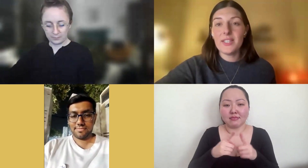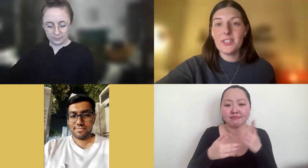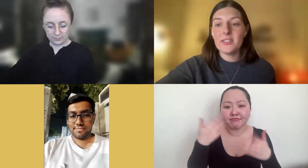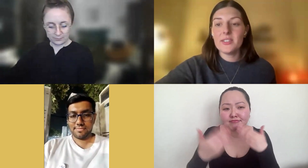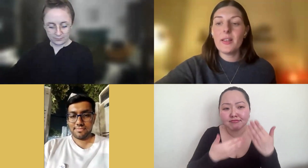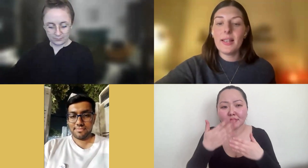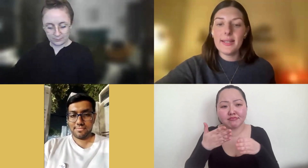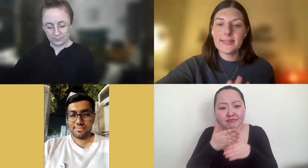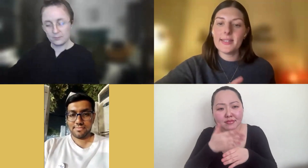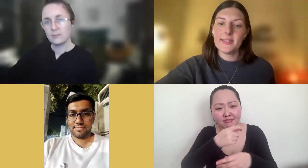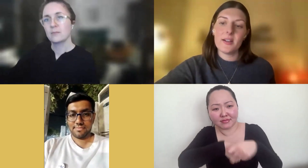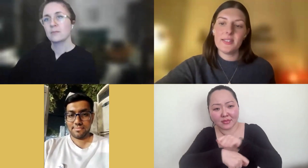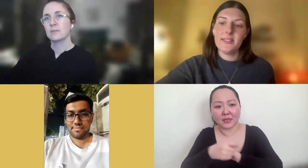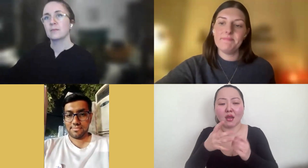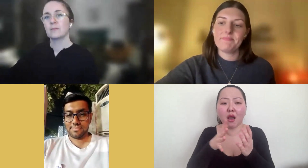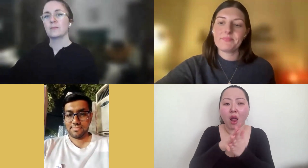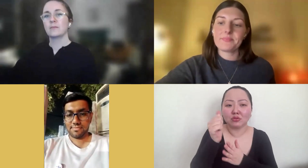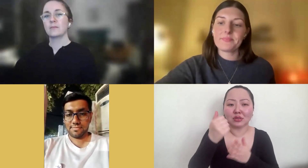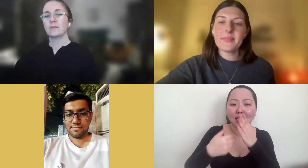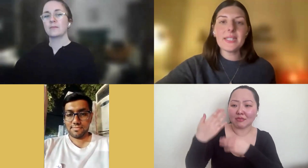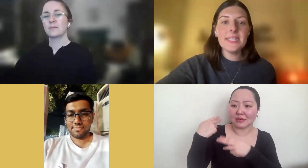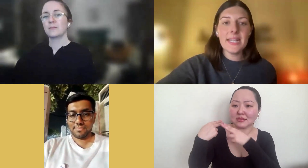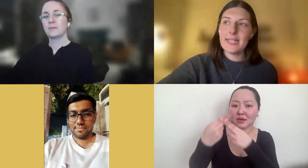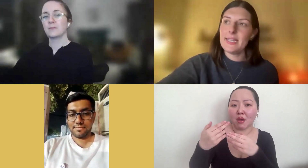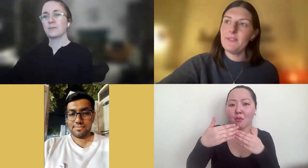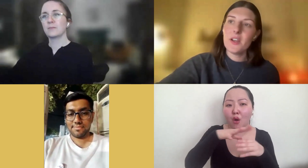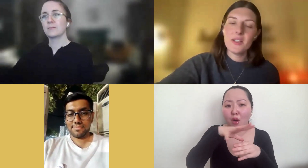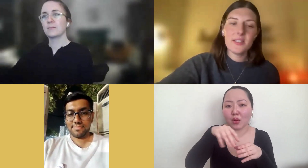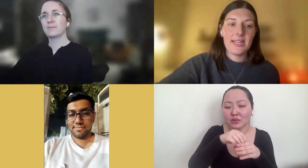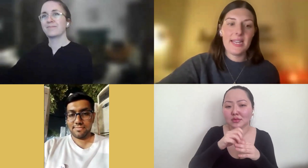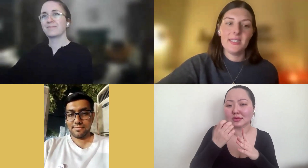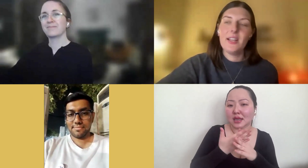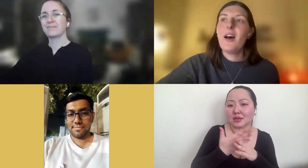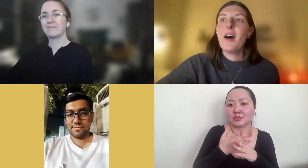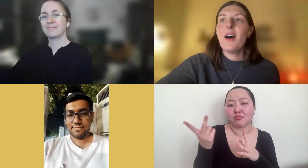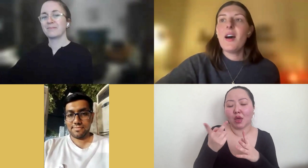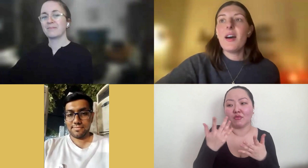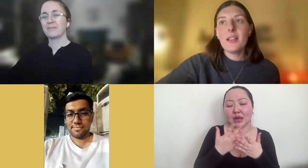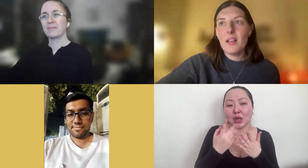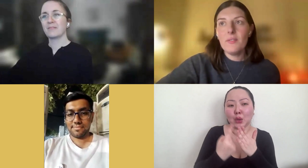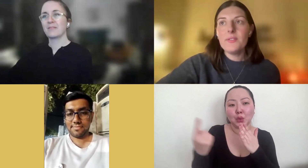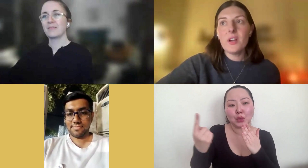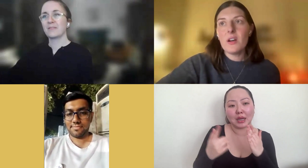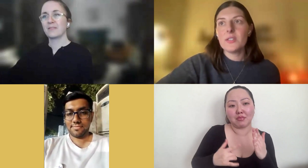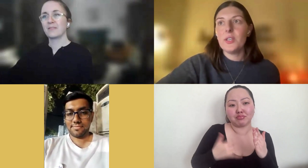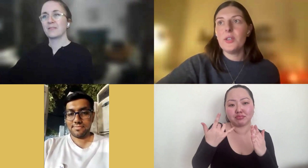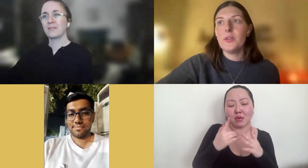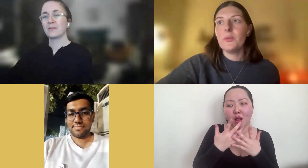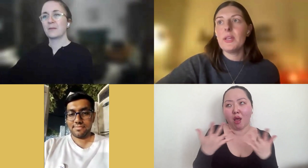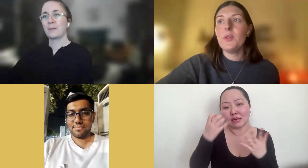this conversation, so let's get started. Natalie, firstly, I would love to ask you